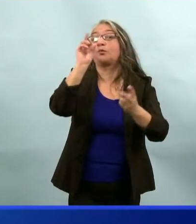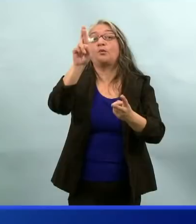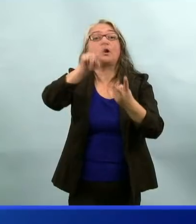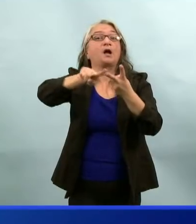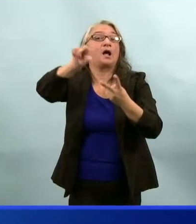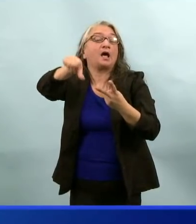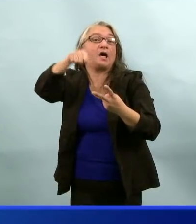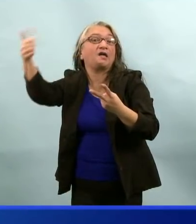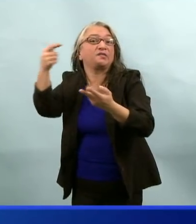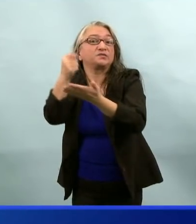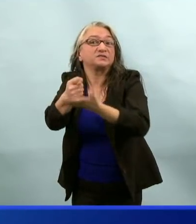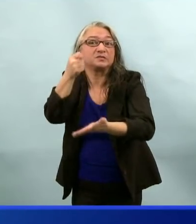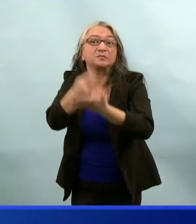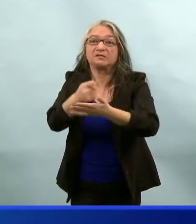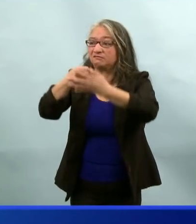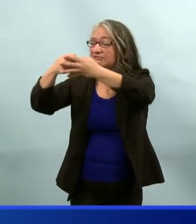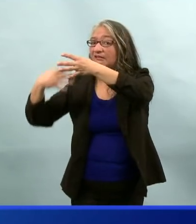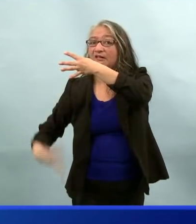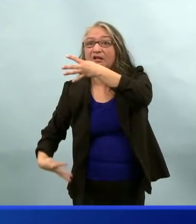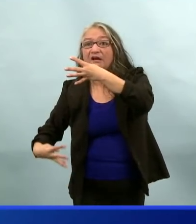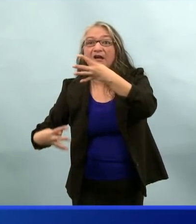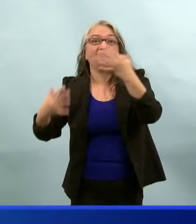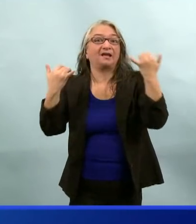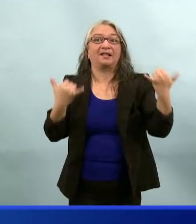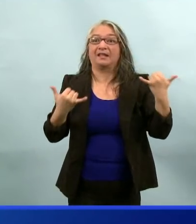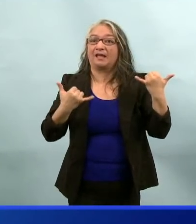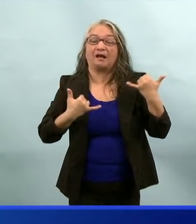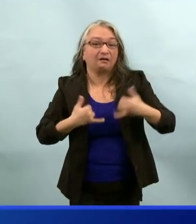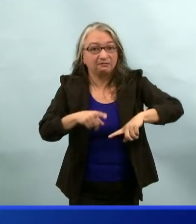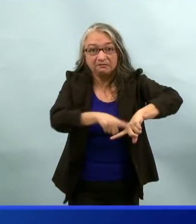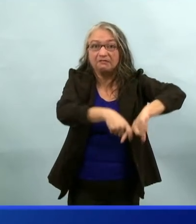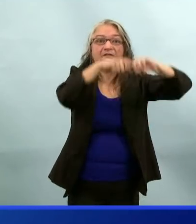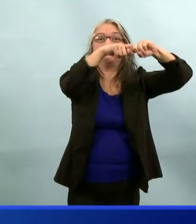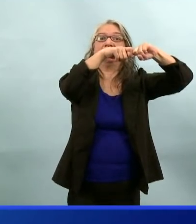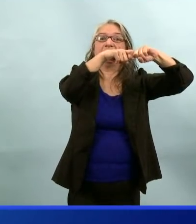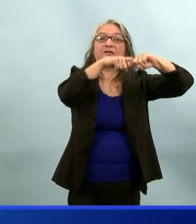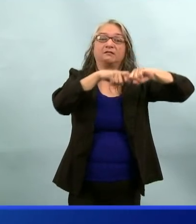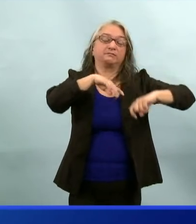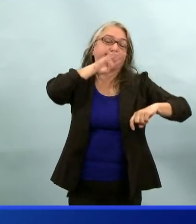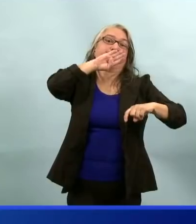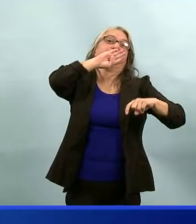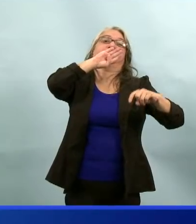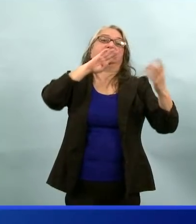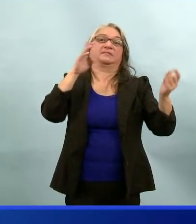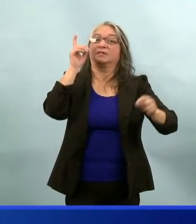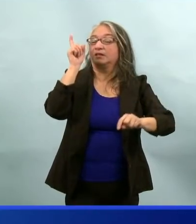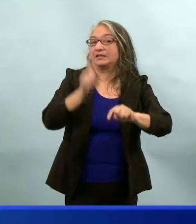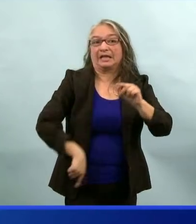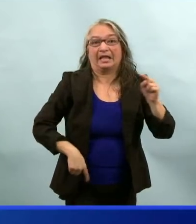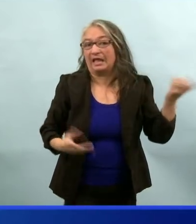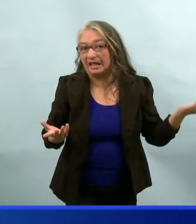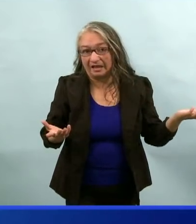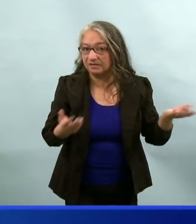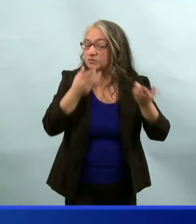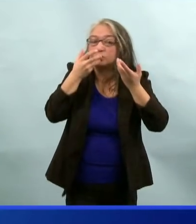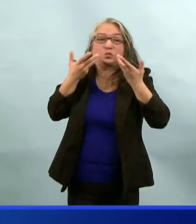response to covet yet again in october we shared that we were making every effort to maintain